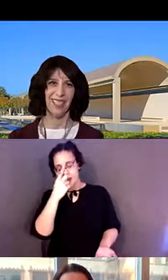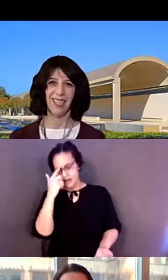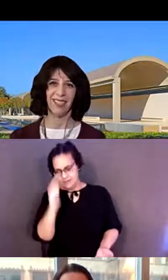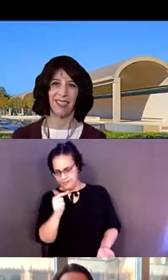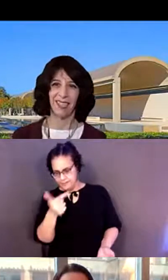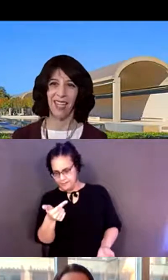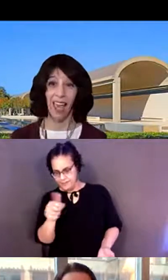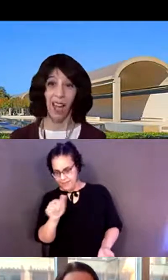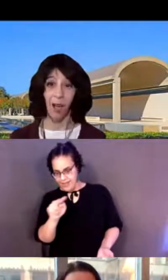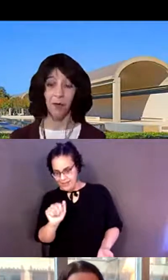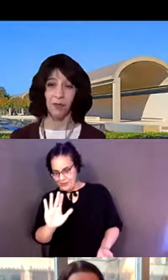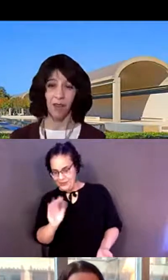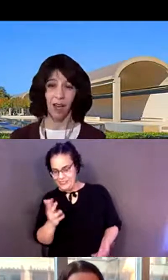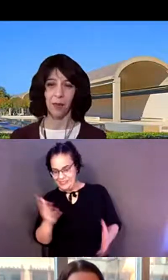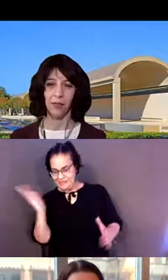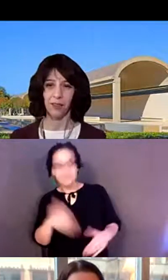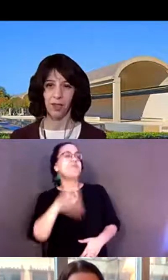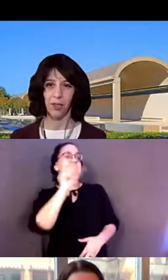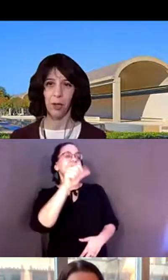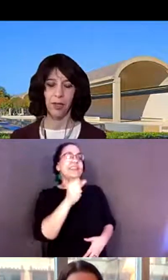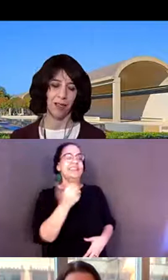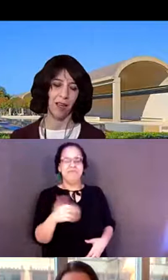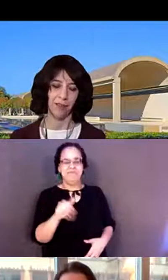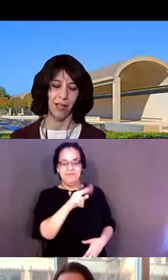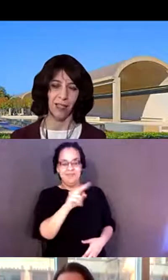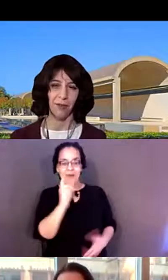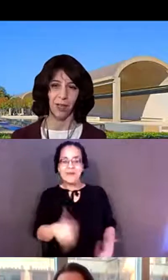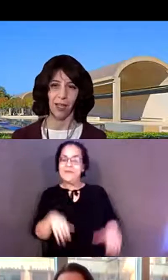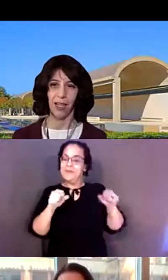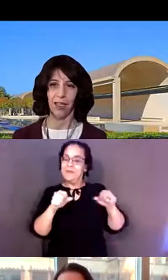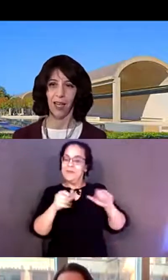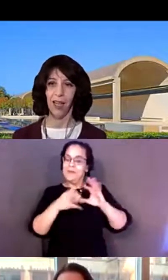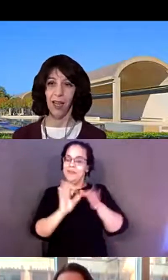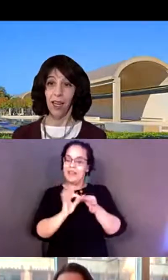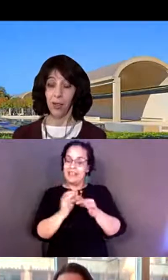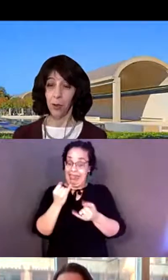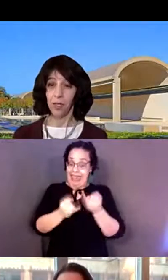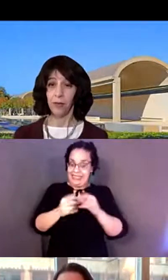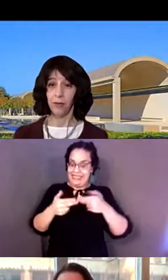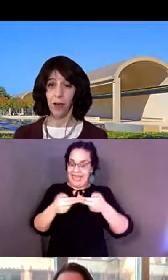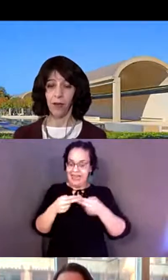Yes and I will, I will just jump into that last slide for a second and say in